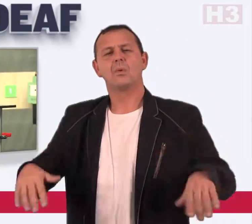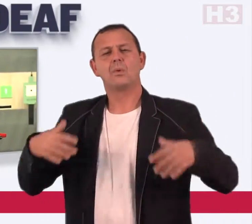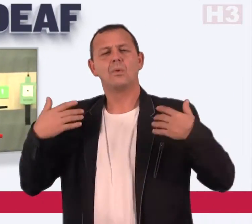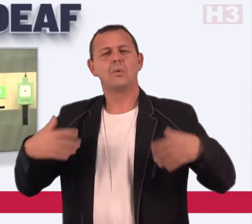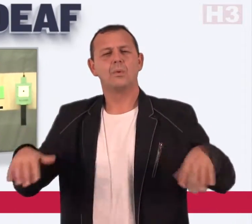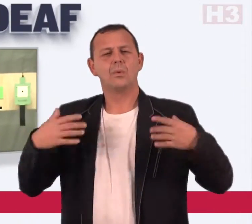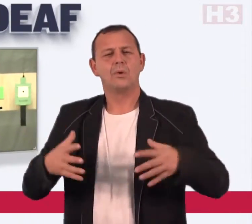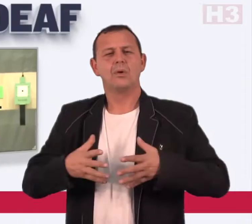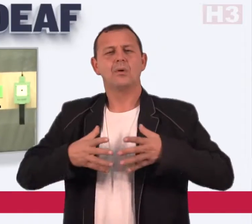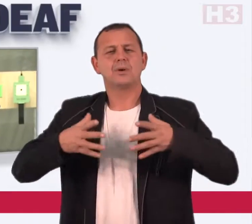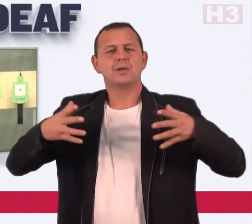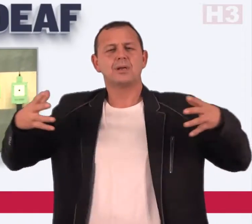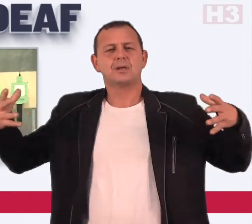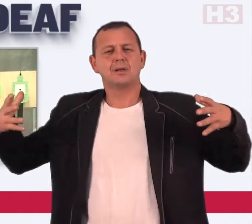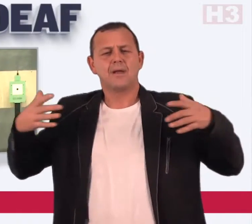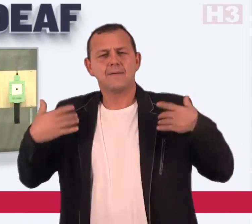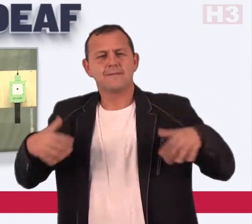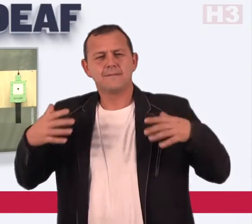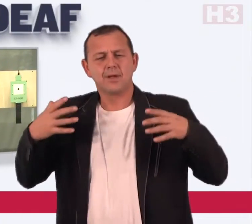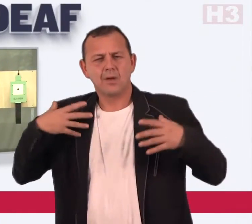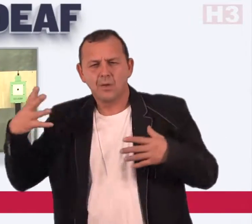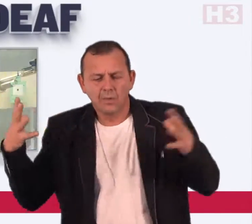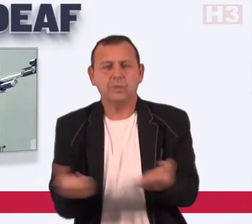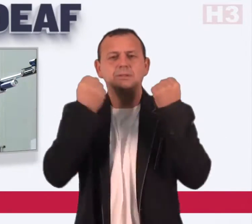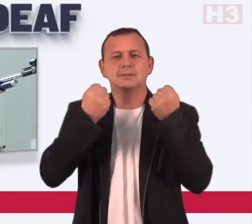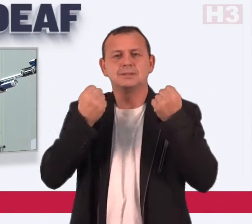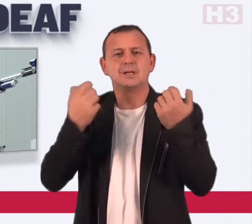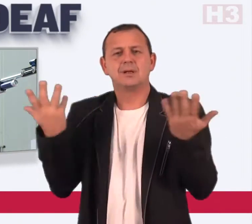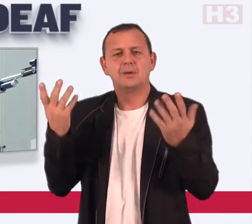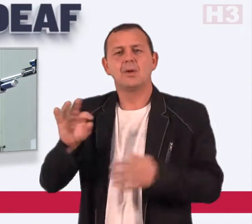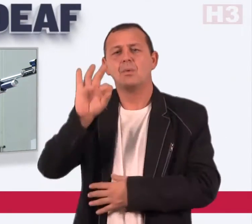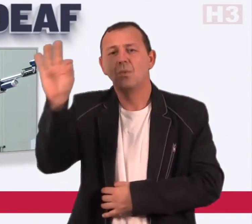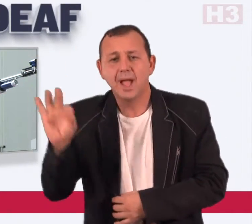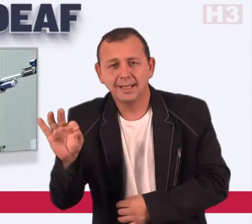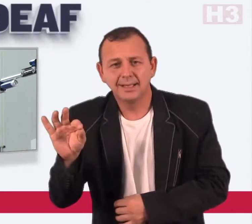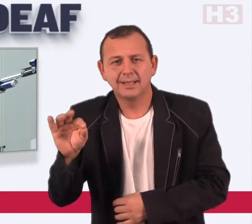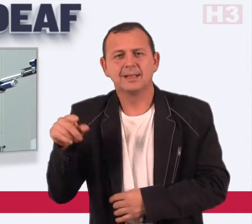It was a big achievement because she started shooting just three